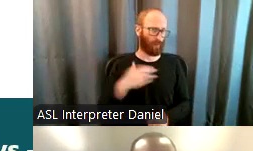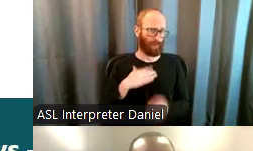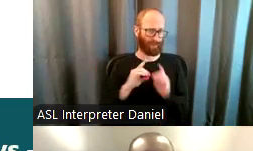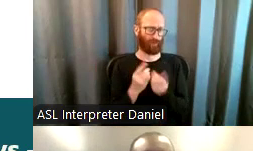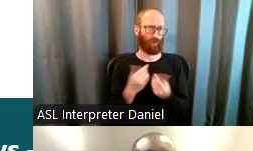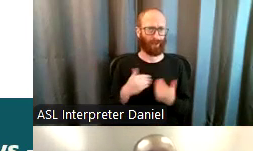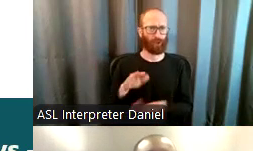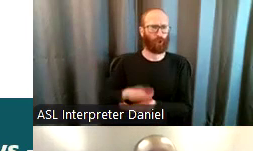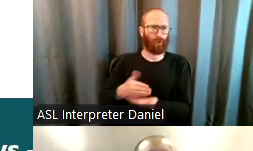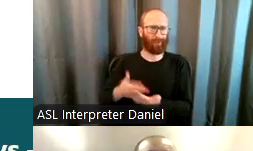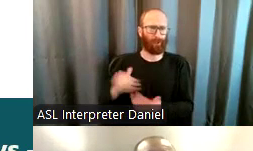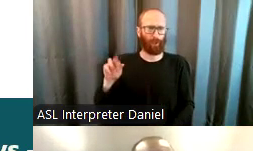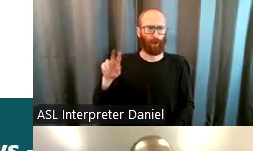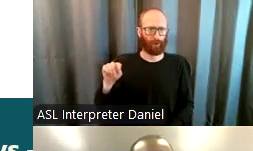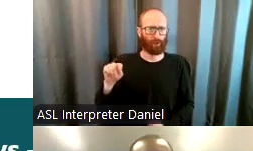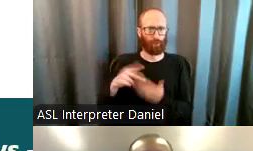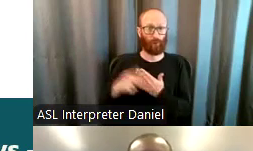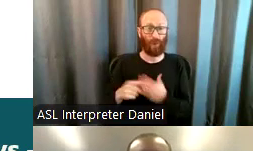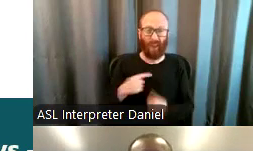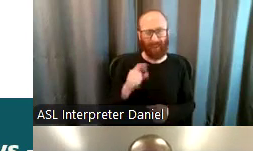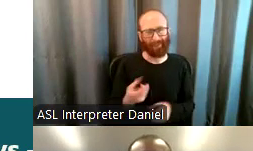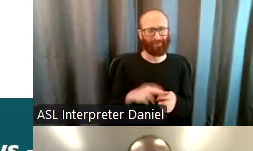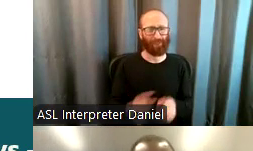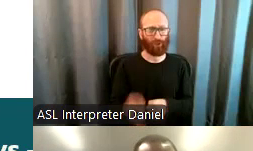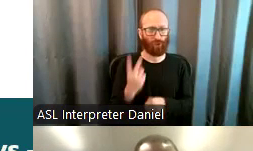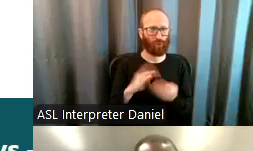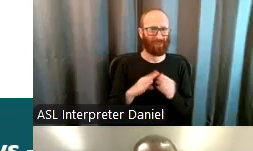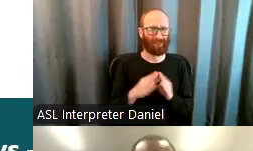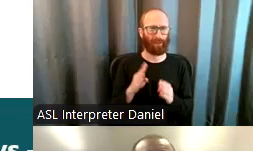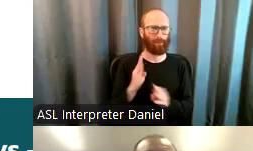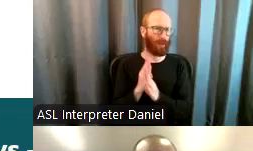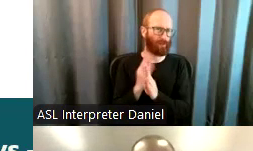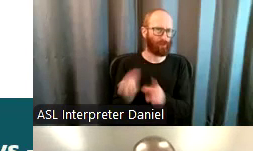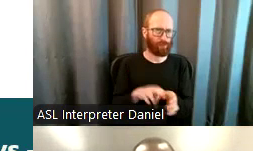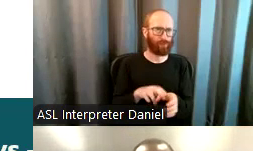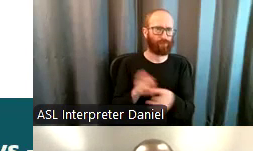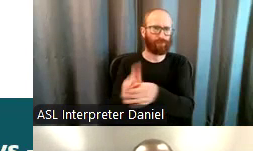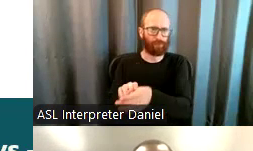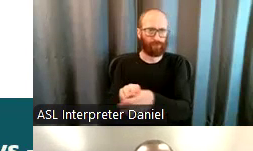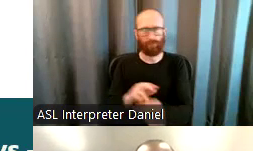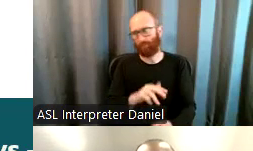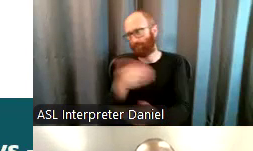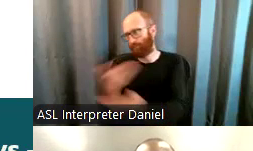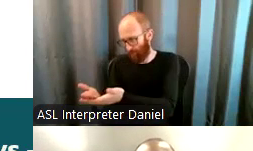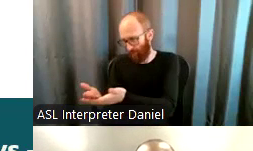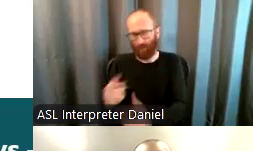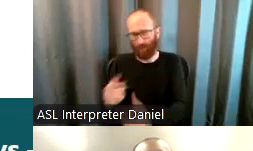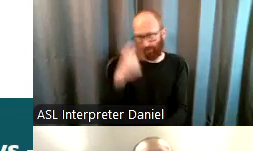take two um city buses um to attend because I was not zoned for that school um this was due